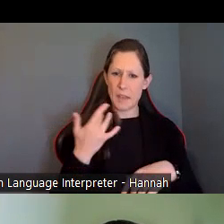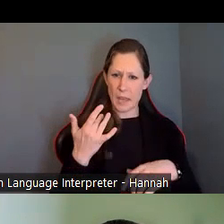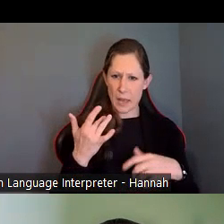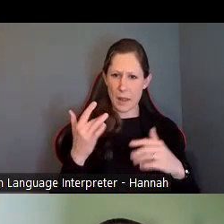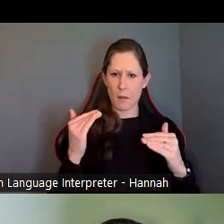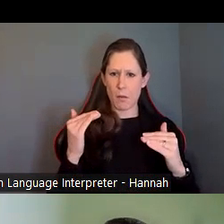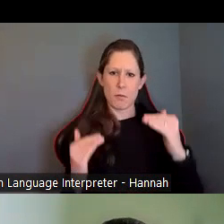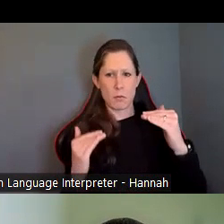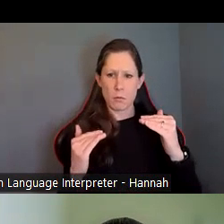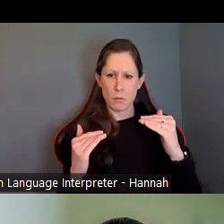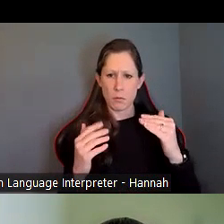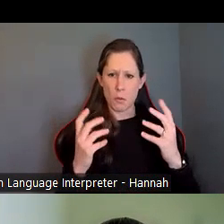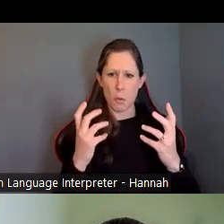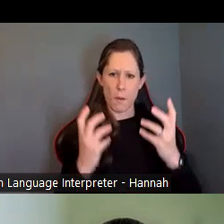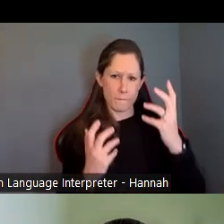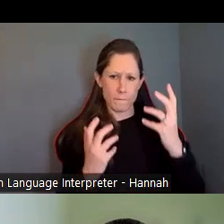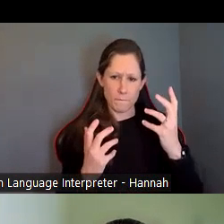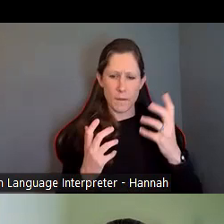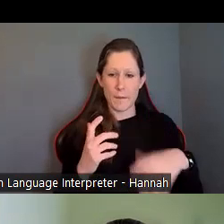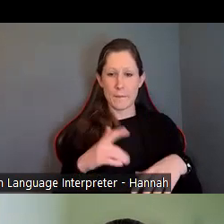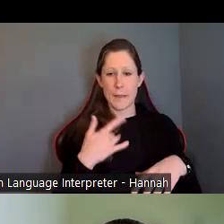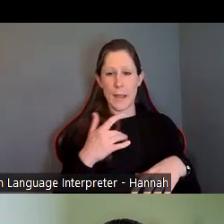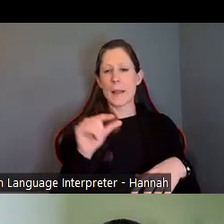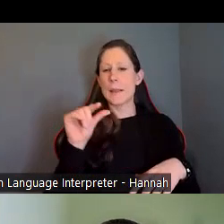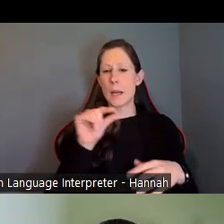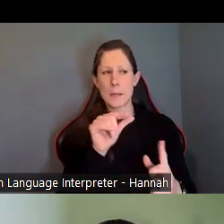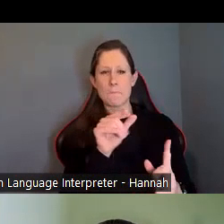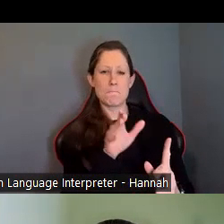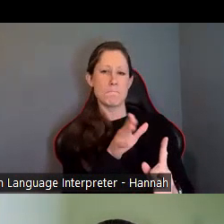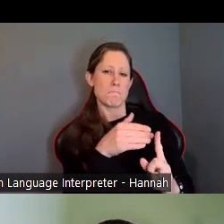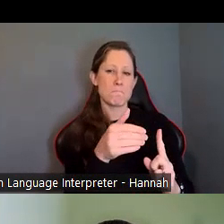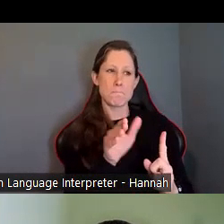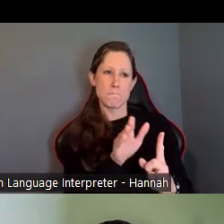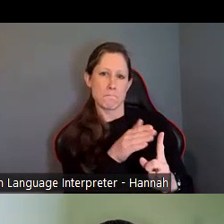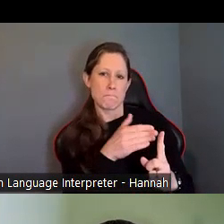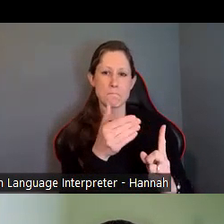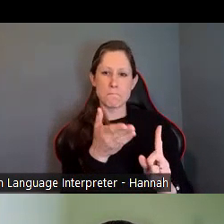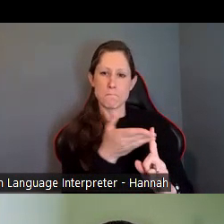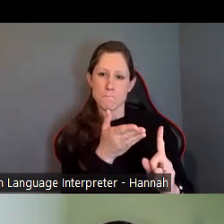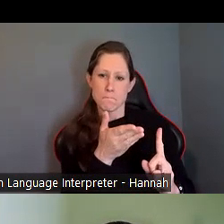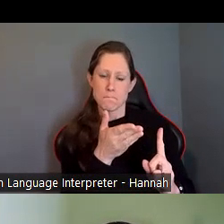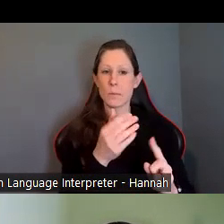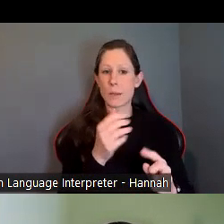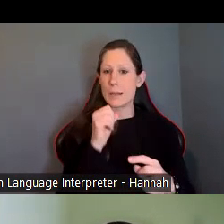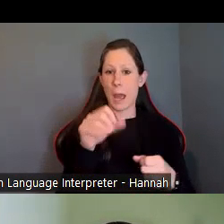slightly manipulative, but not down right crossing the line, but they are